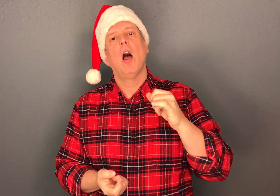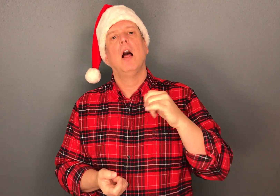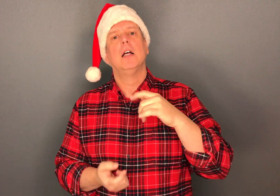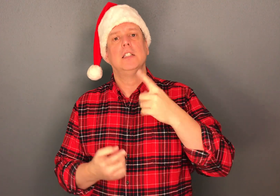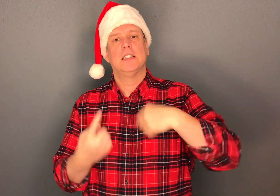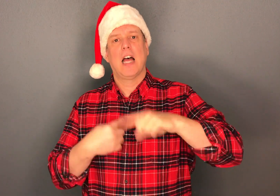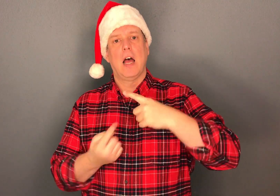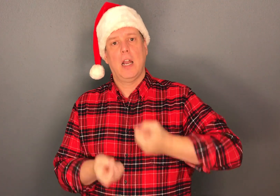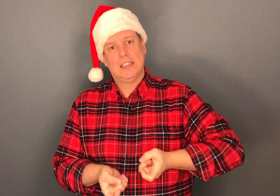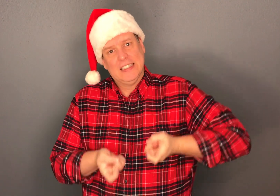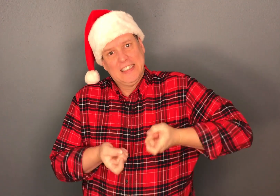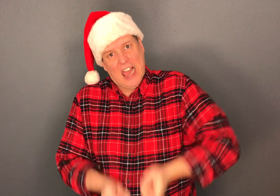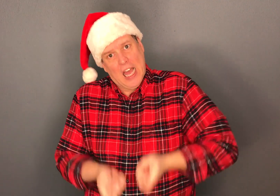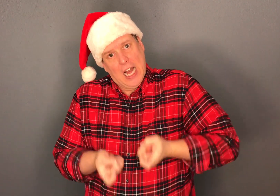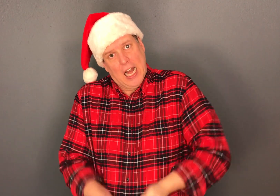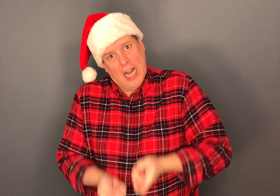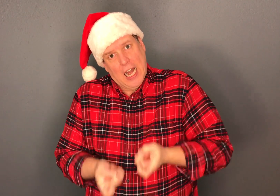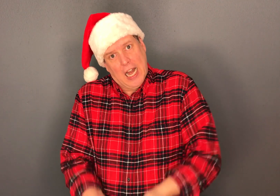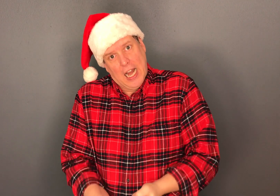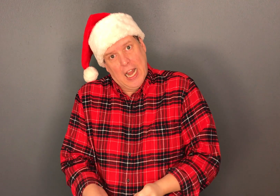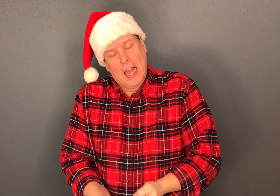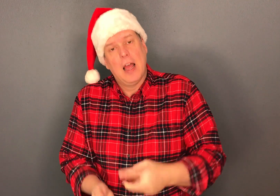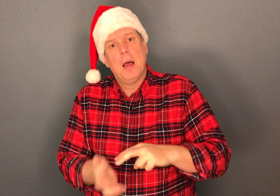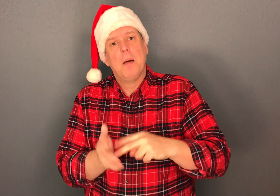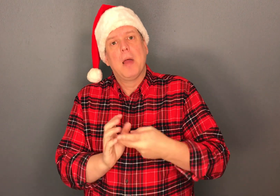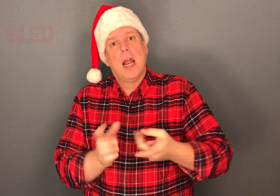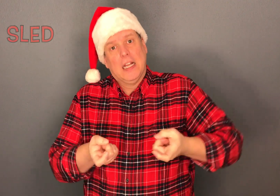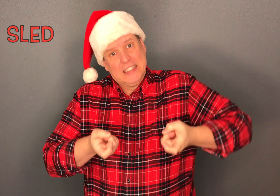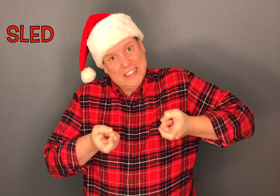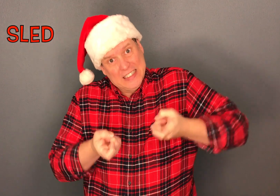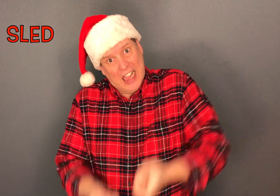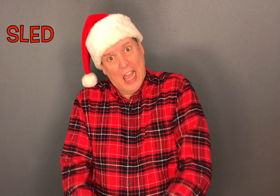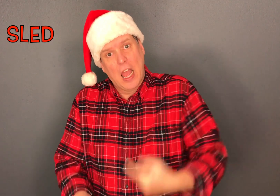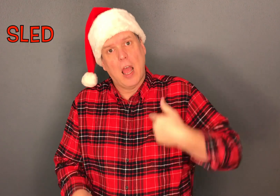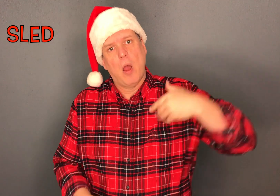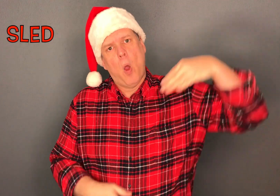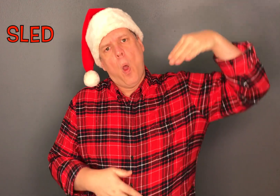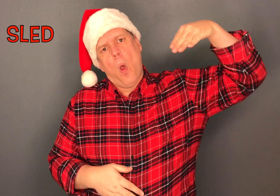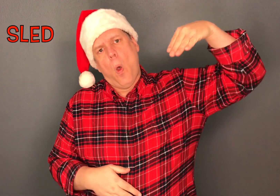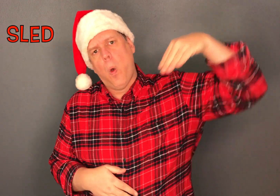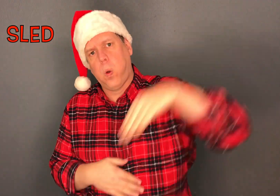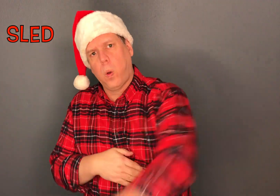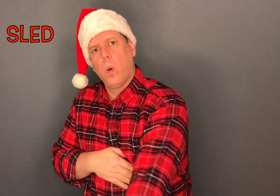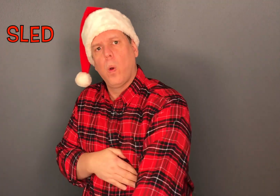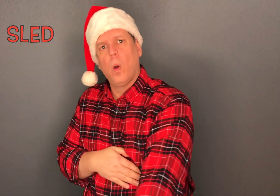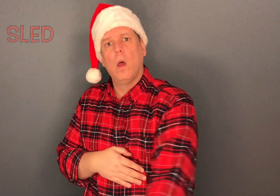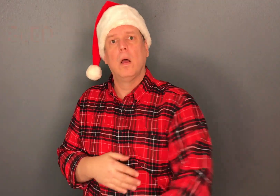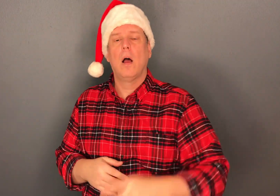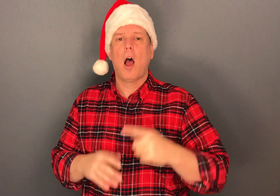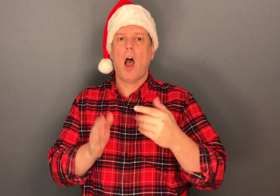on certain kinds of sleds so sometimes you see this line for sledding this sign